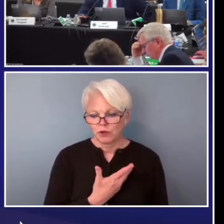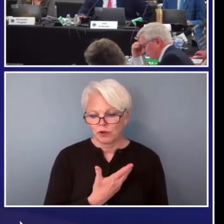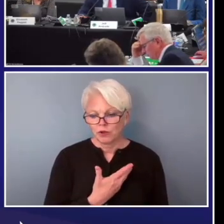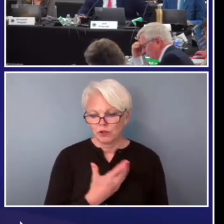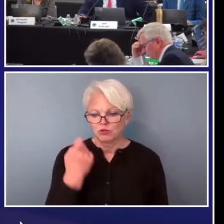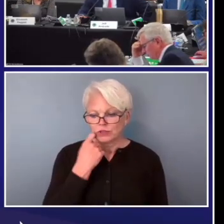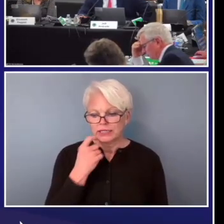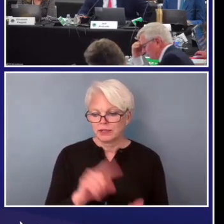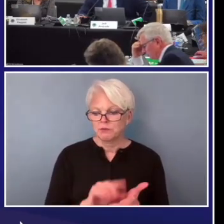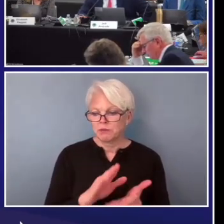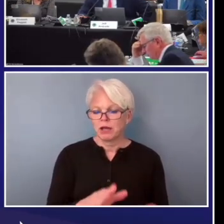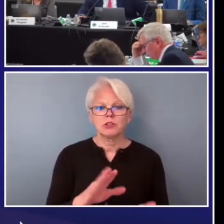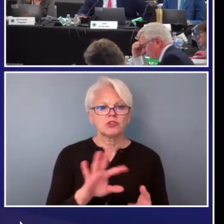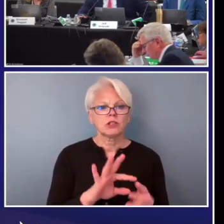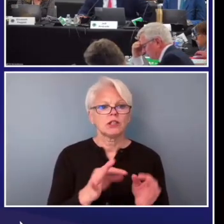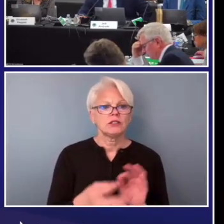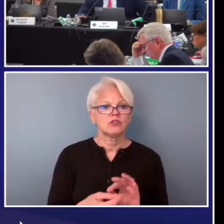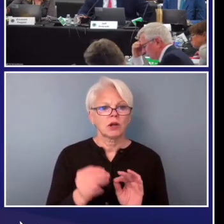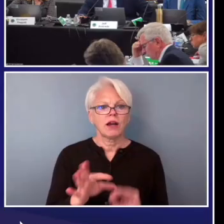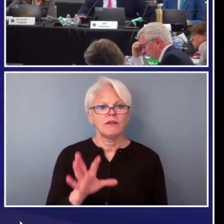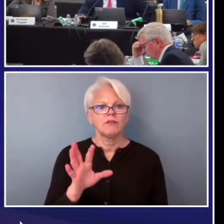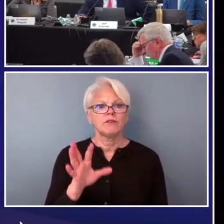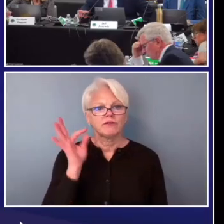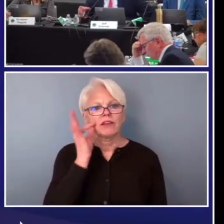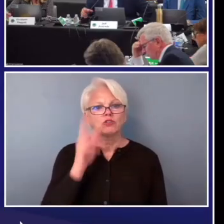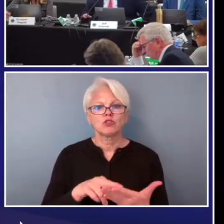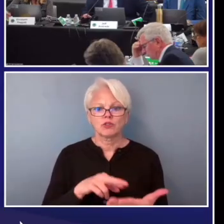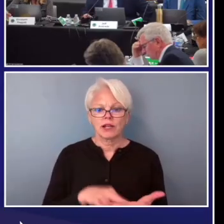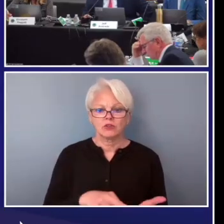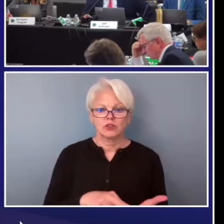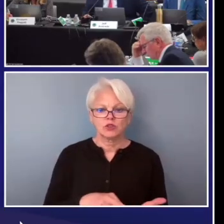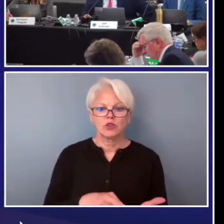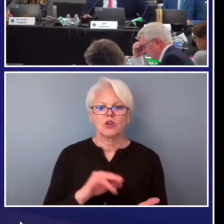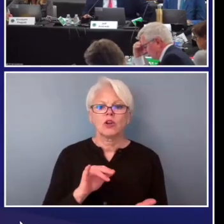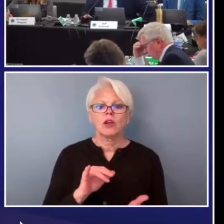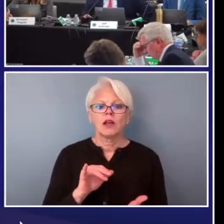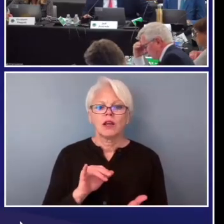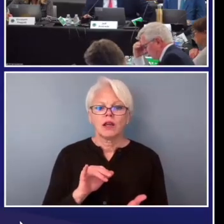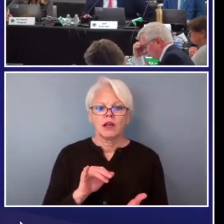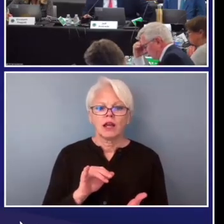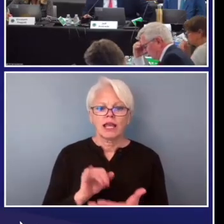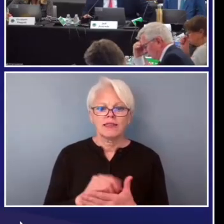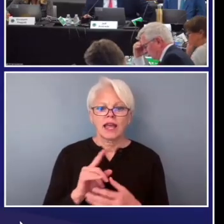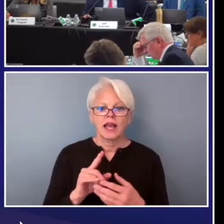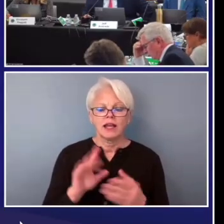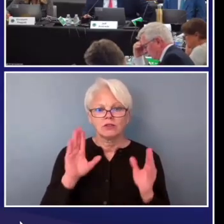interpretation, the federal register, uh, and this deals with the two-year rule, if I'm mistaken, right?